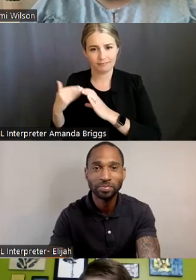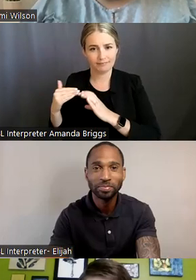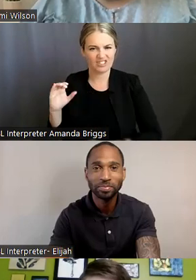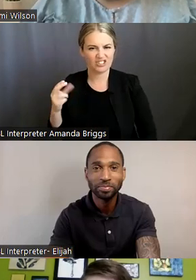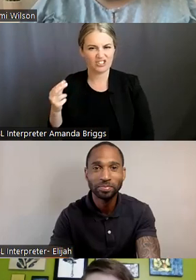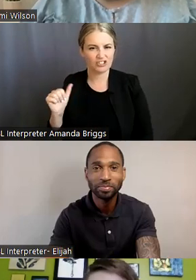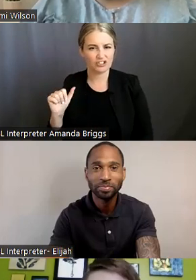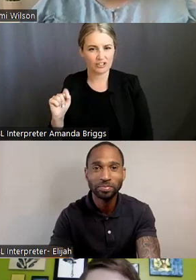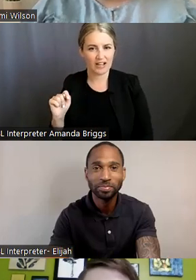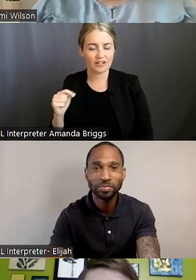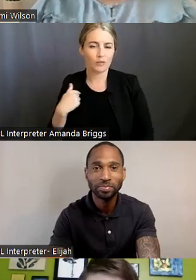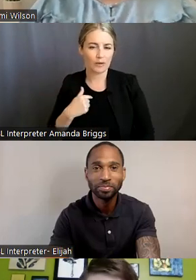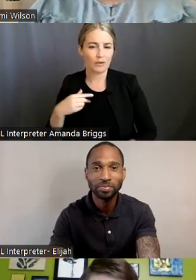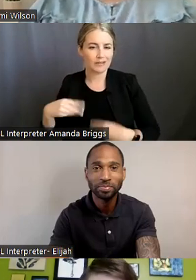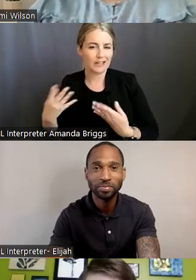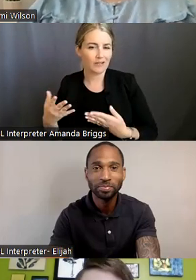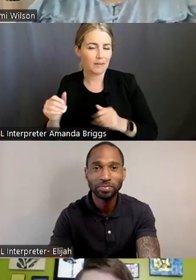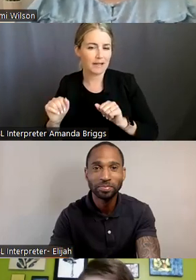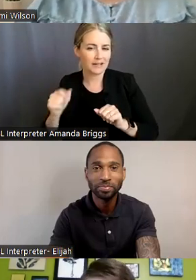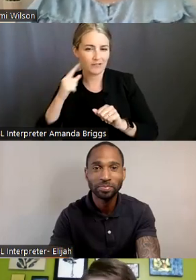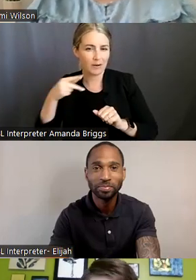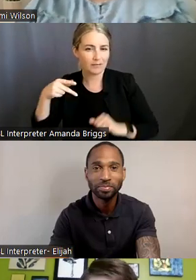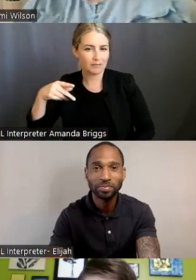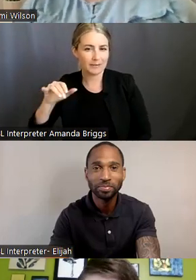So again, thank you all for being here. Thank you to our interpreters for being